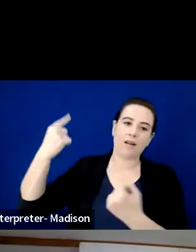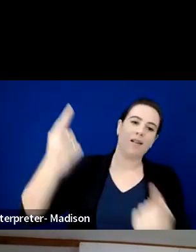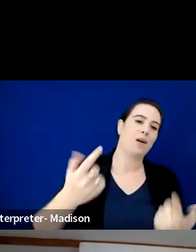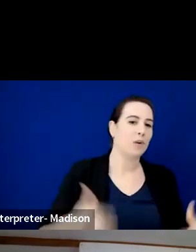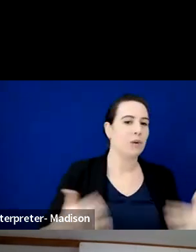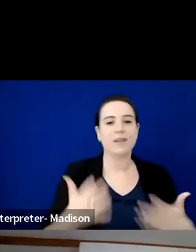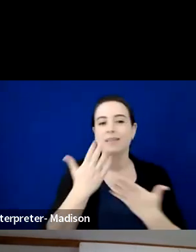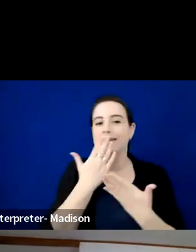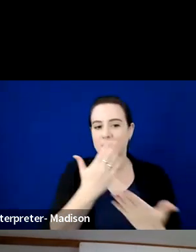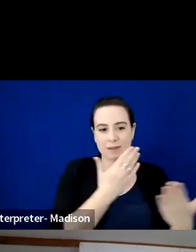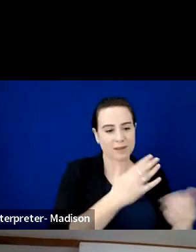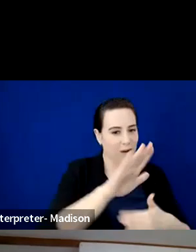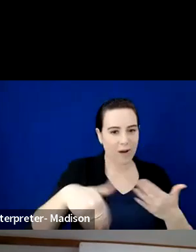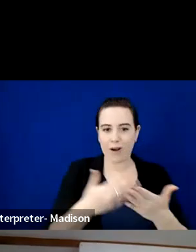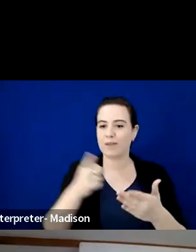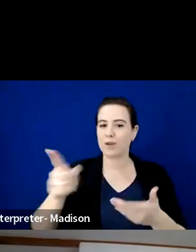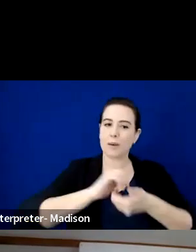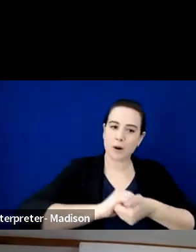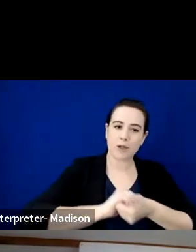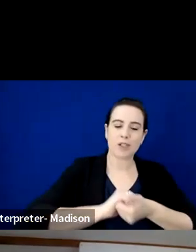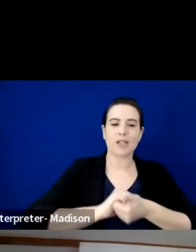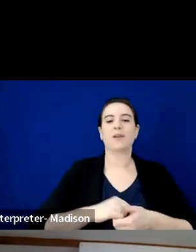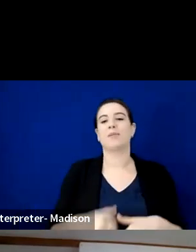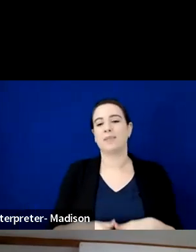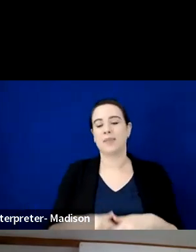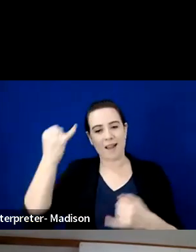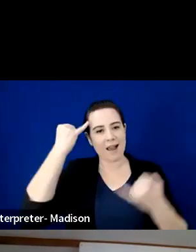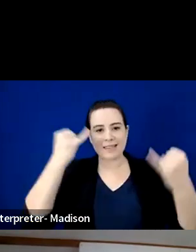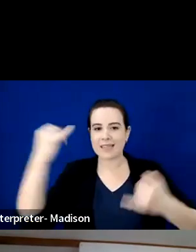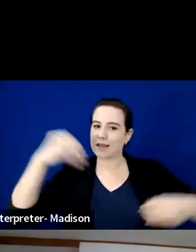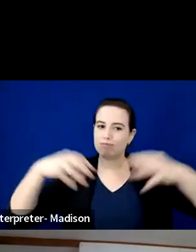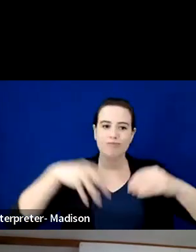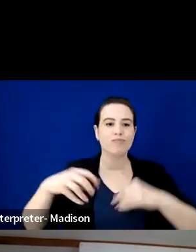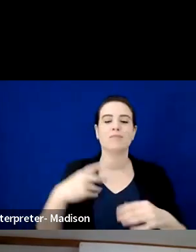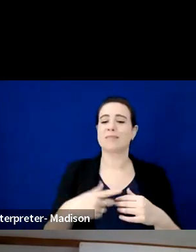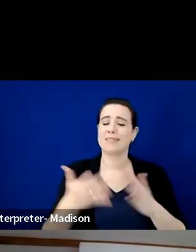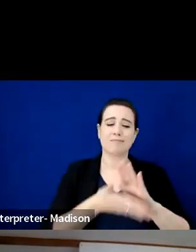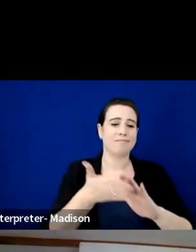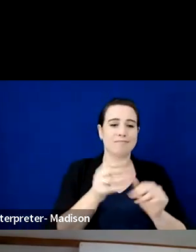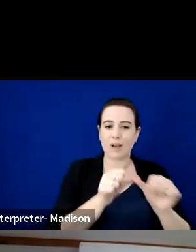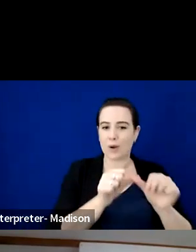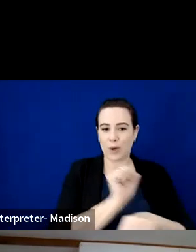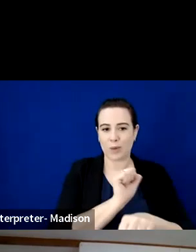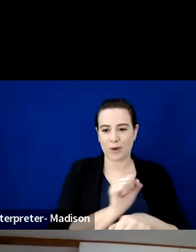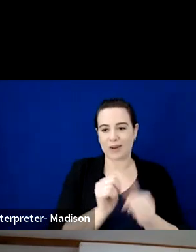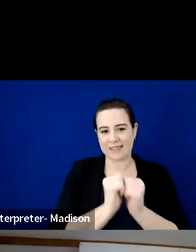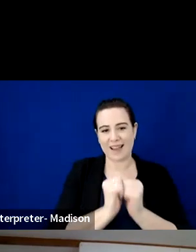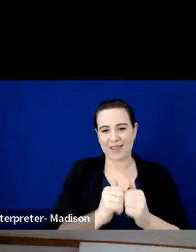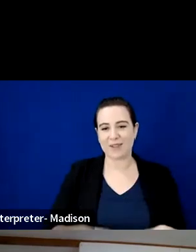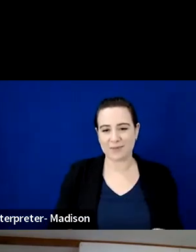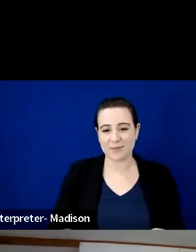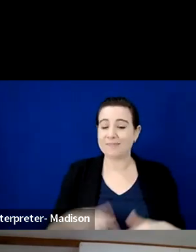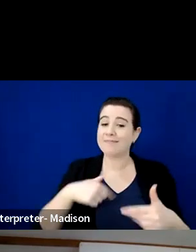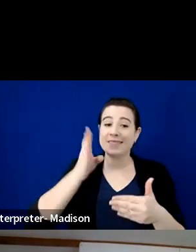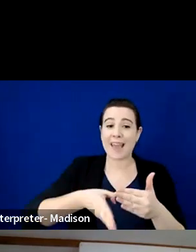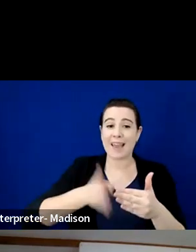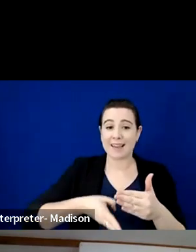You know, it feels like it was just yesterday that it was the beginning of February and we were all putting all of the information together to get these projects rolling.